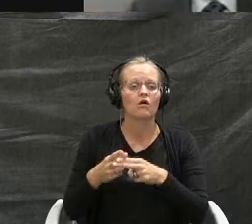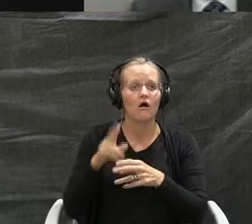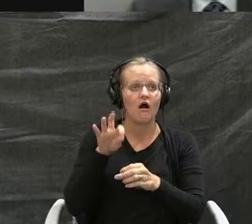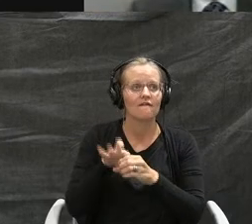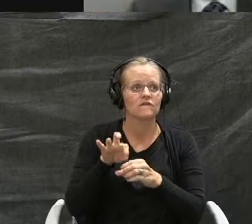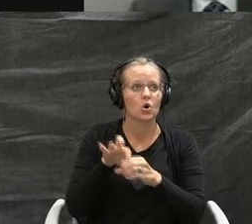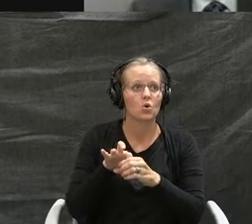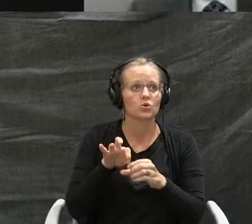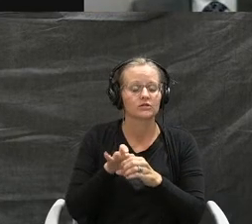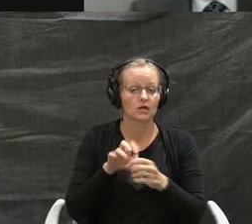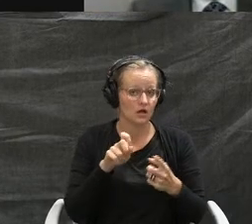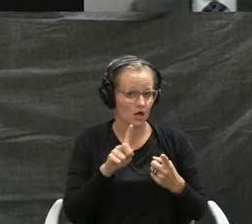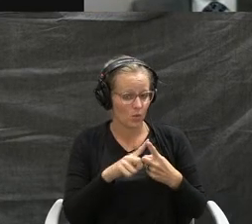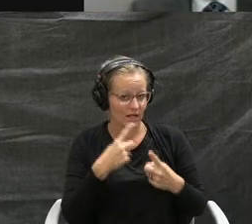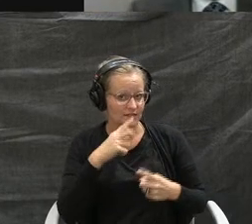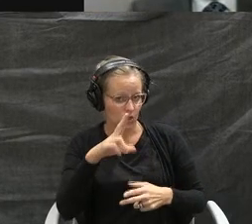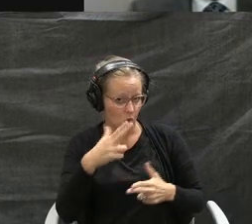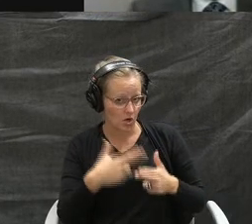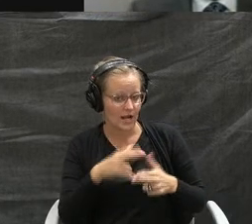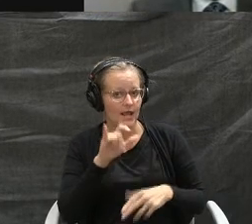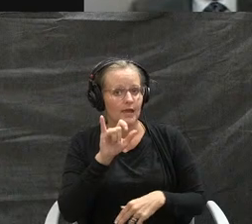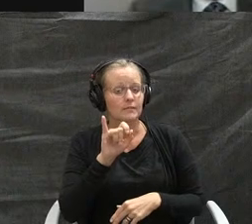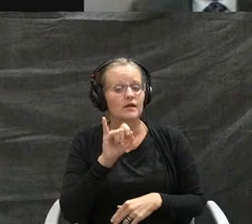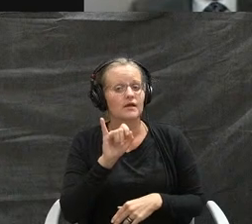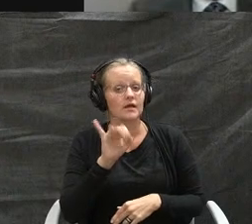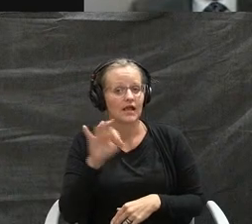name. If in favor. Please say I oppose nae board member Ambrose